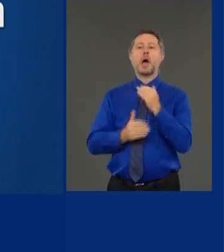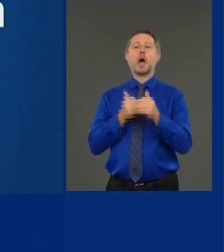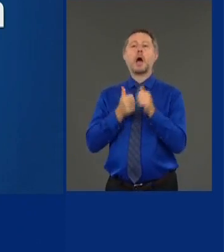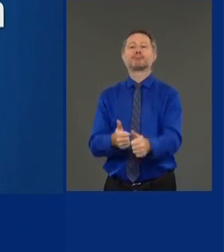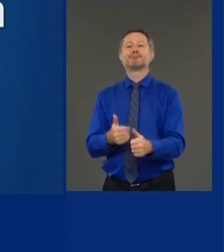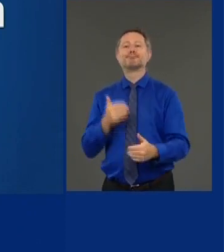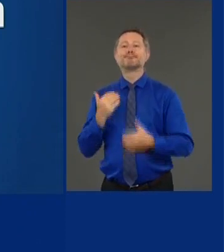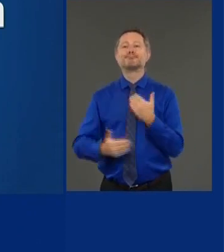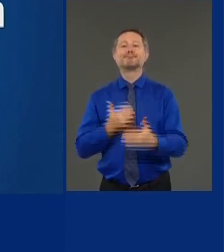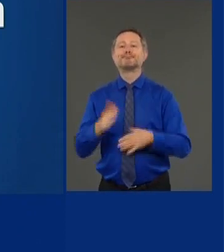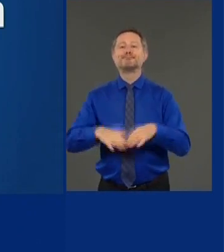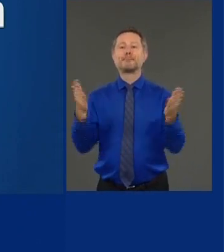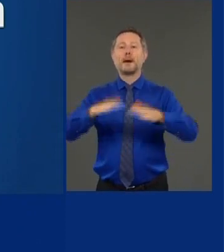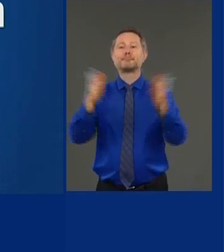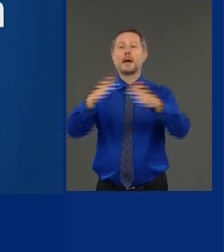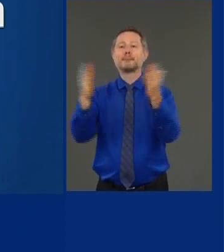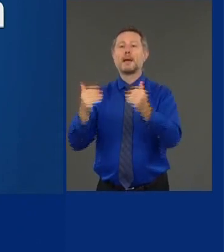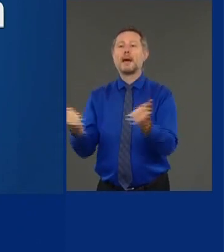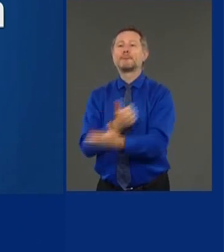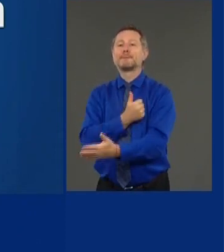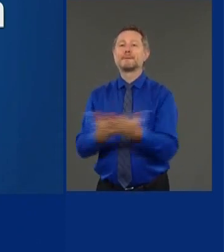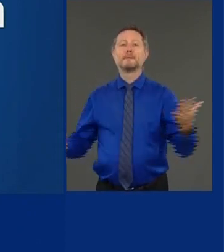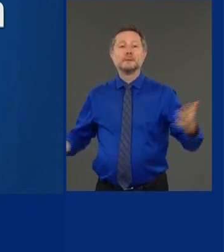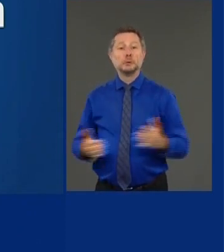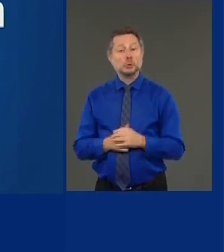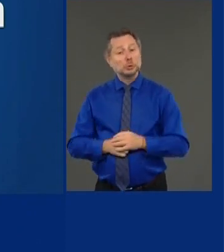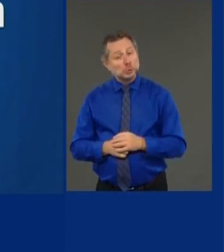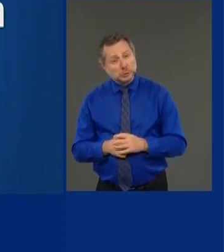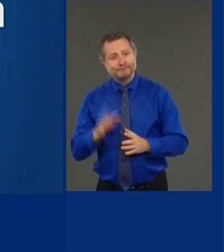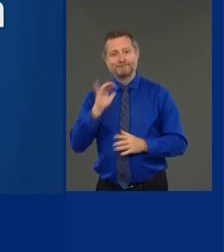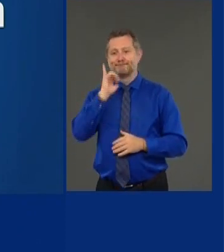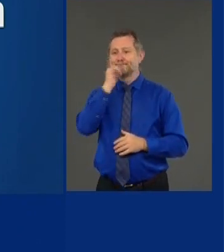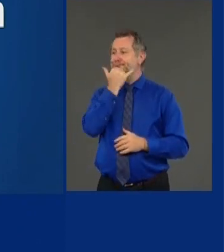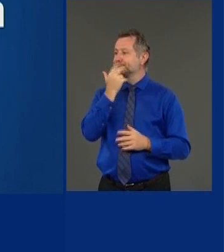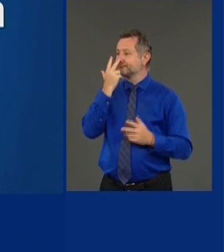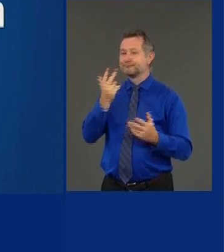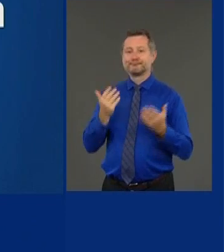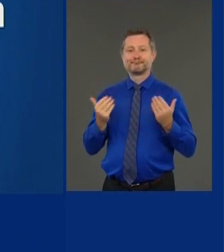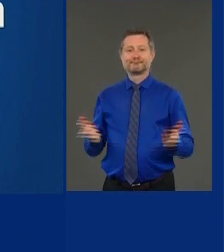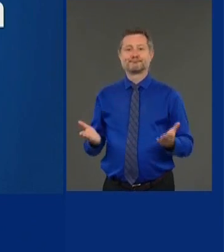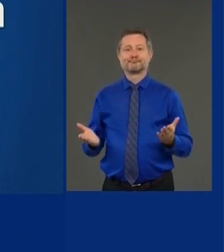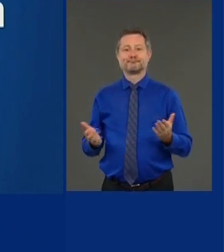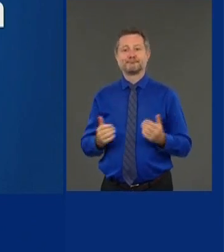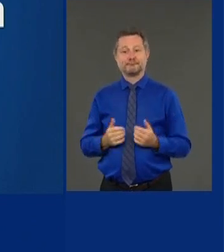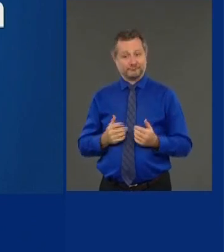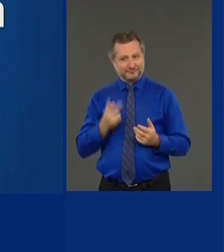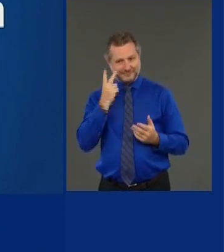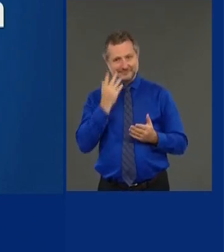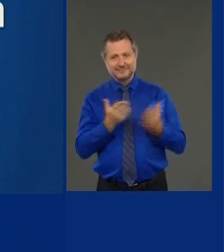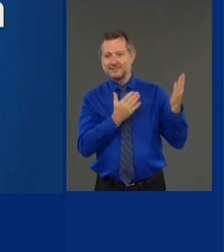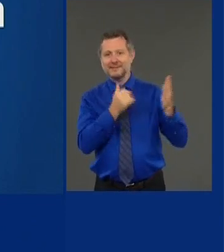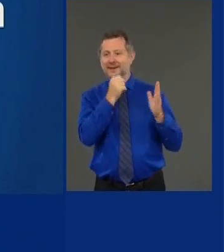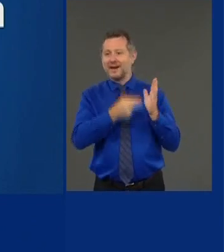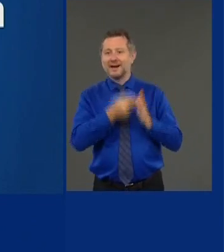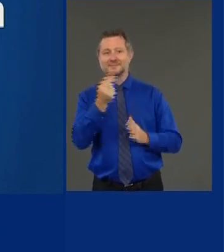THE HURRY UP! FLORIDA JUMPS. TEXAS JUMPS. ARIZONA JUMPS. YES, WE'RE JUST GOING TO REOPEN THE ECONOMY.